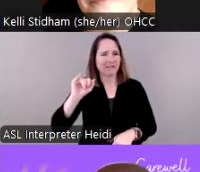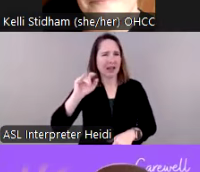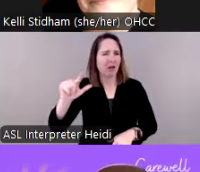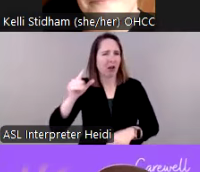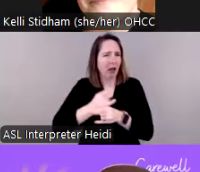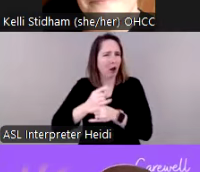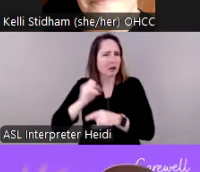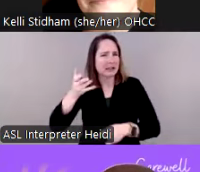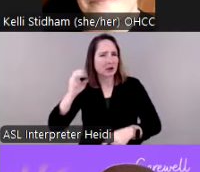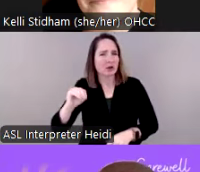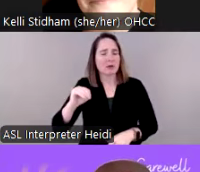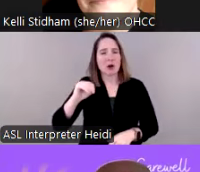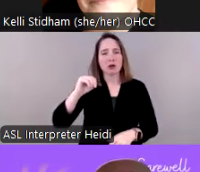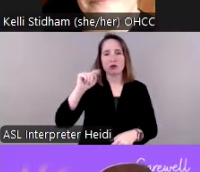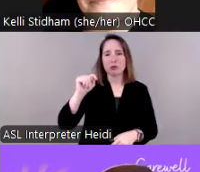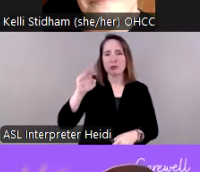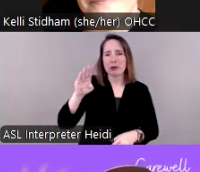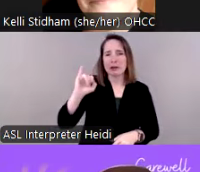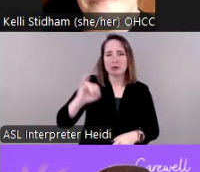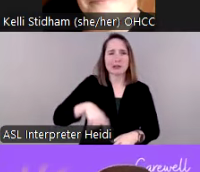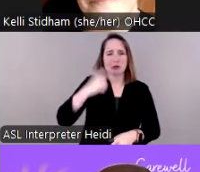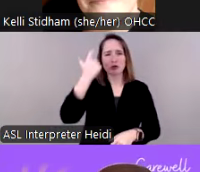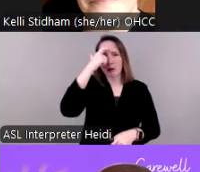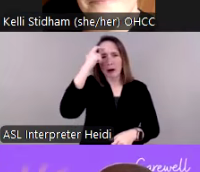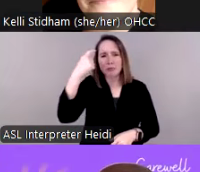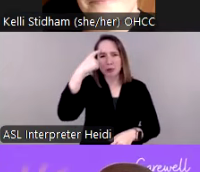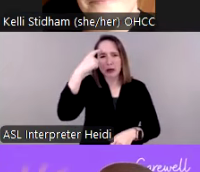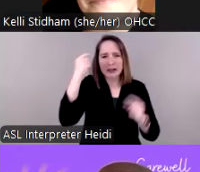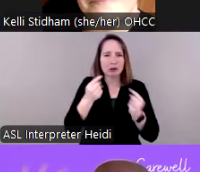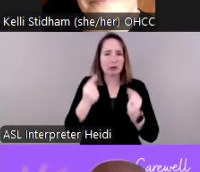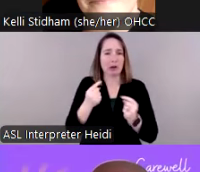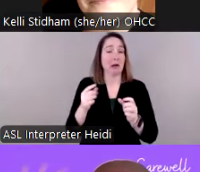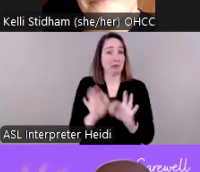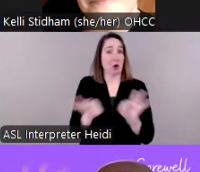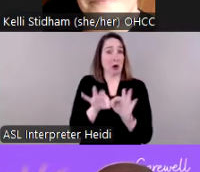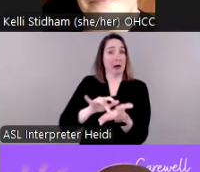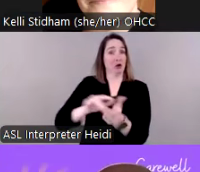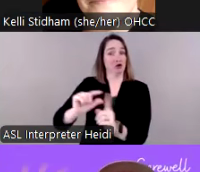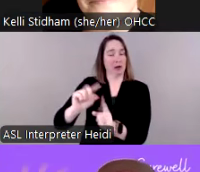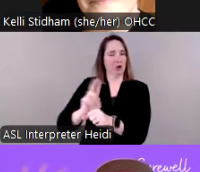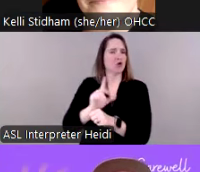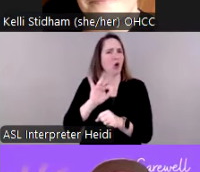injuries, important medical terminology that's